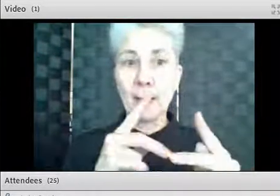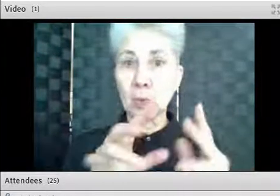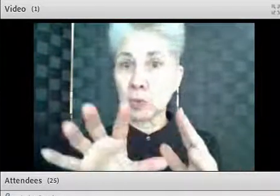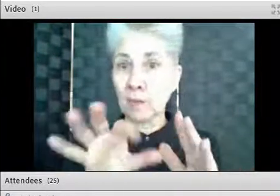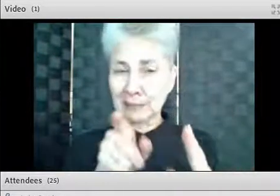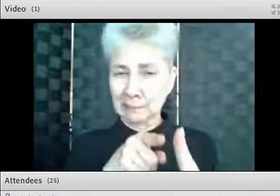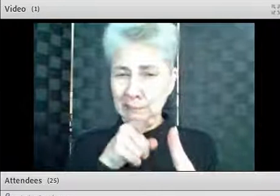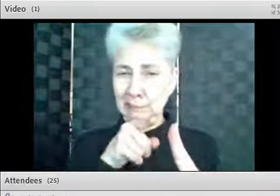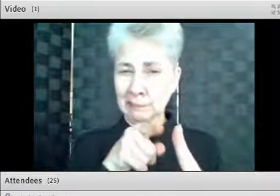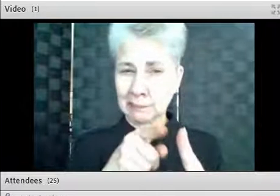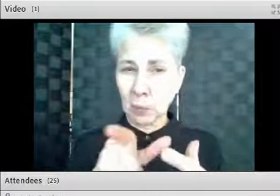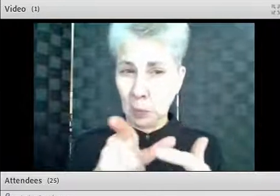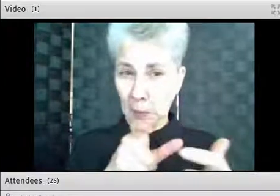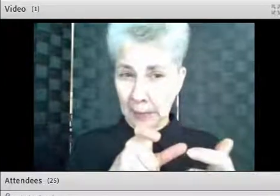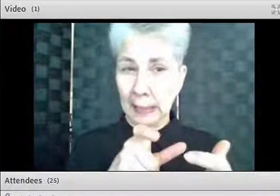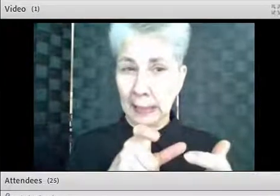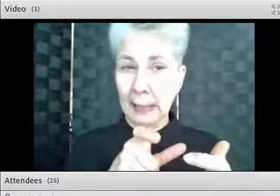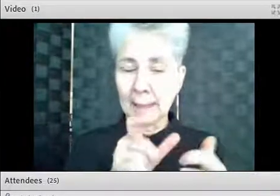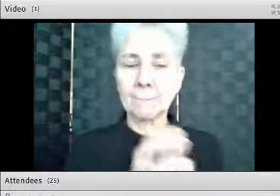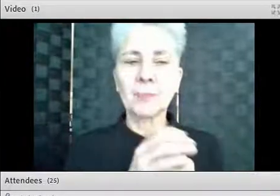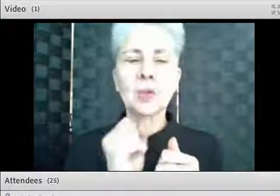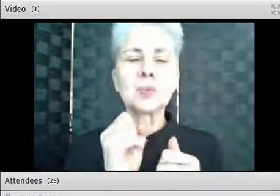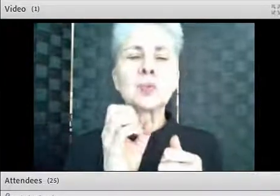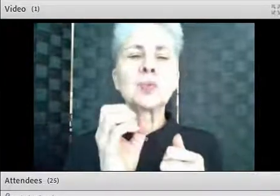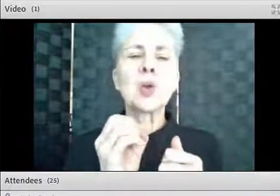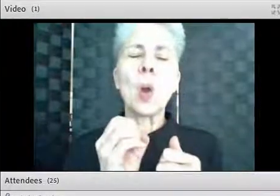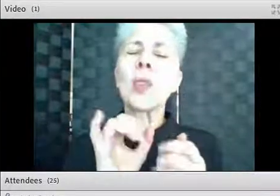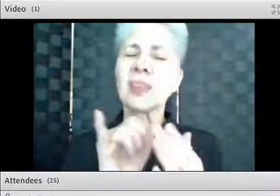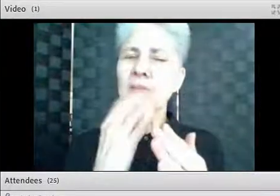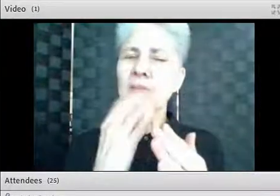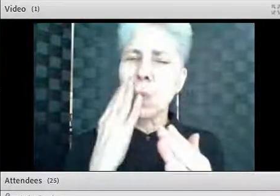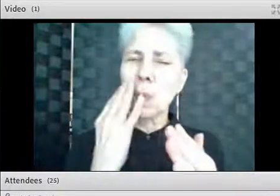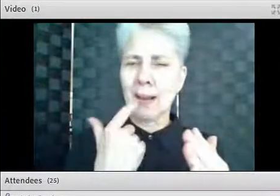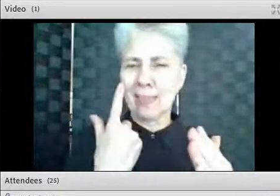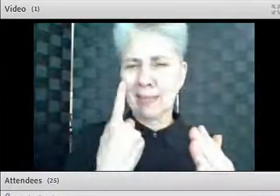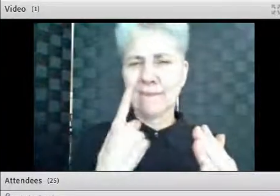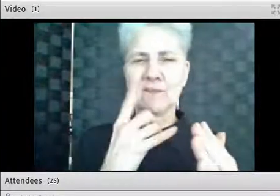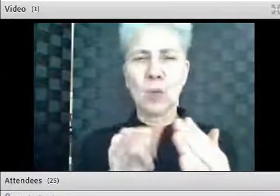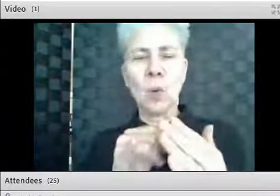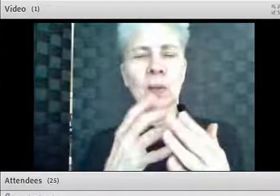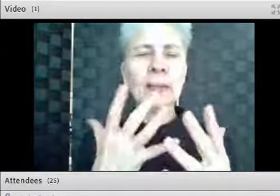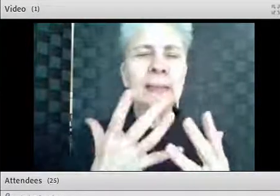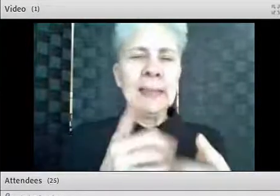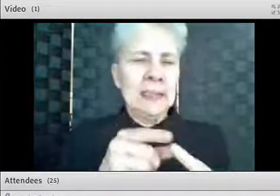pretty quickly and efficiently. So that's why I think, you know, for -- especially for academic libraries,